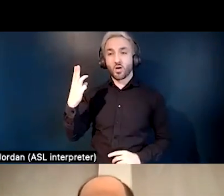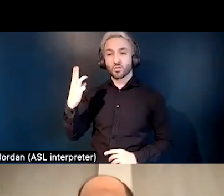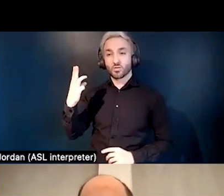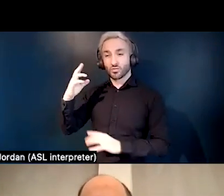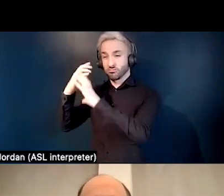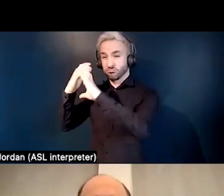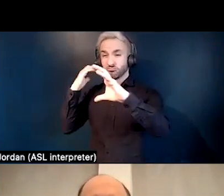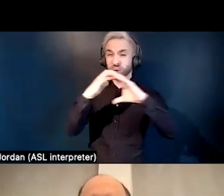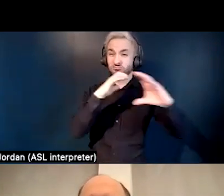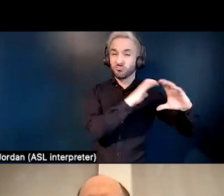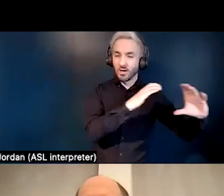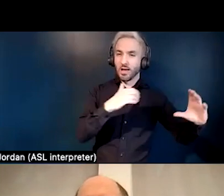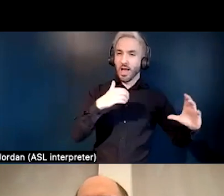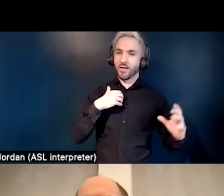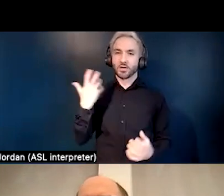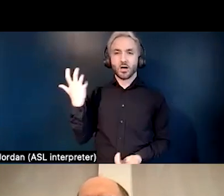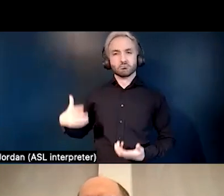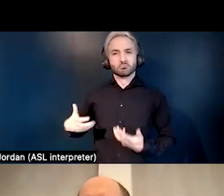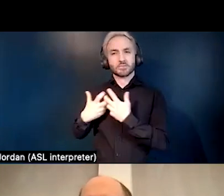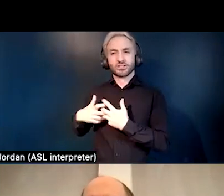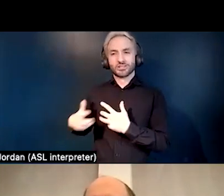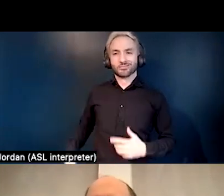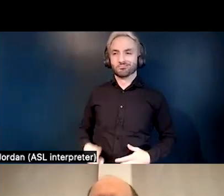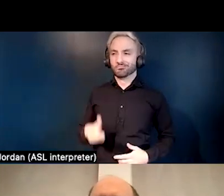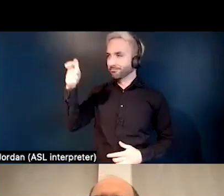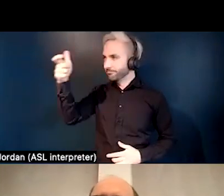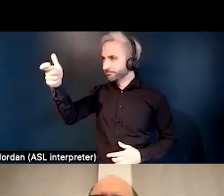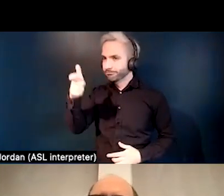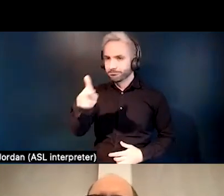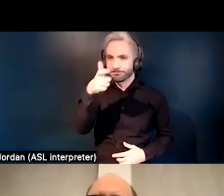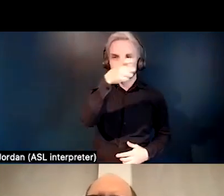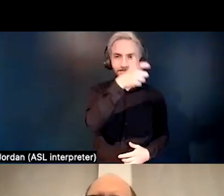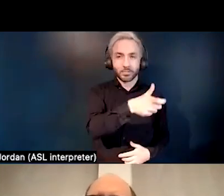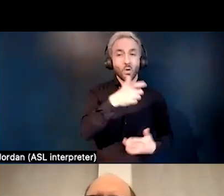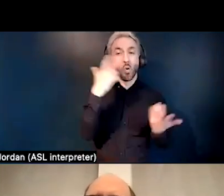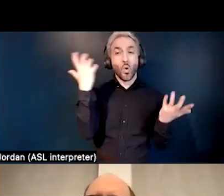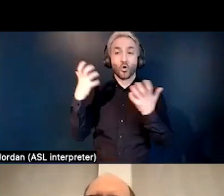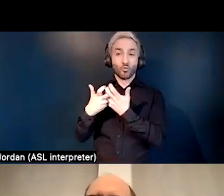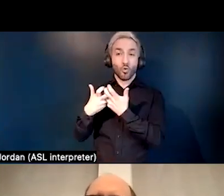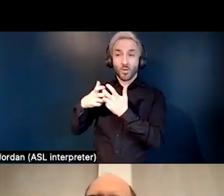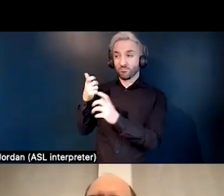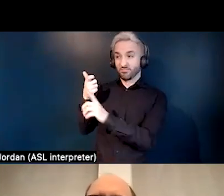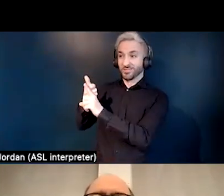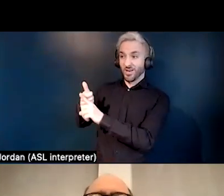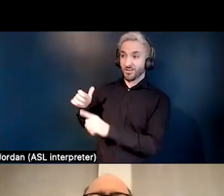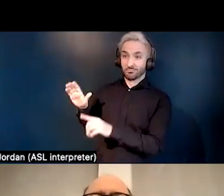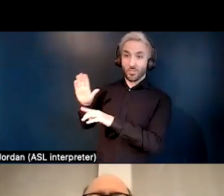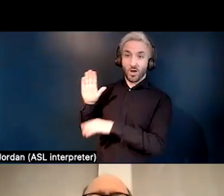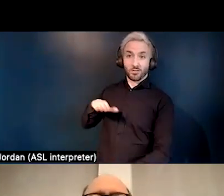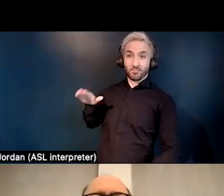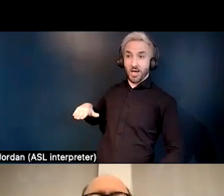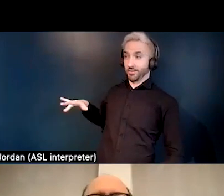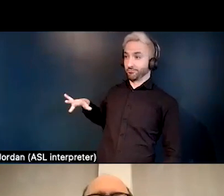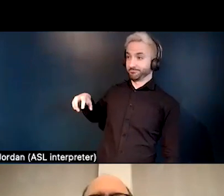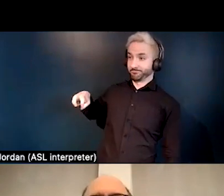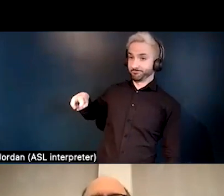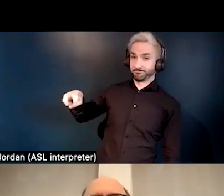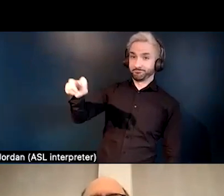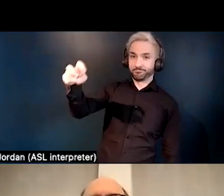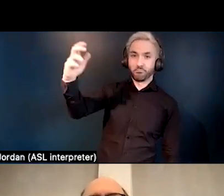technology in place, whether it's robots or just a hand reader. So having a label that is